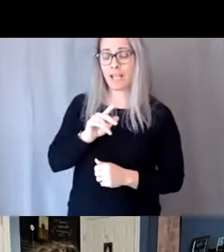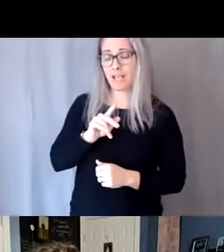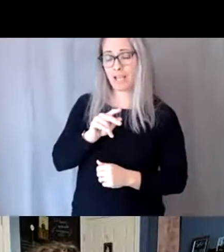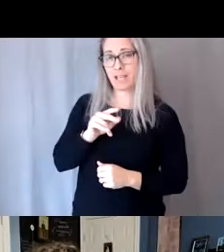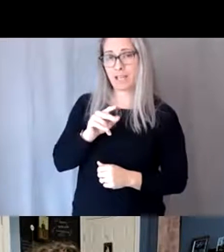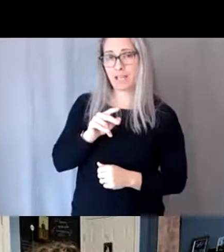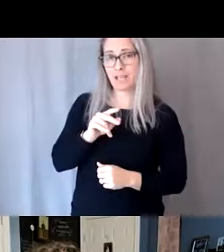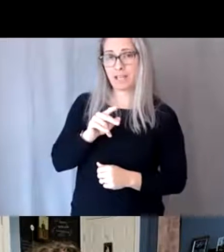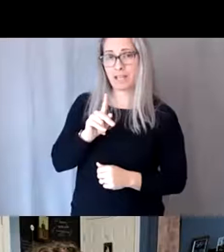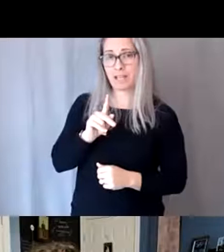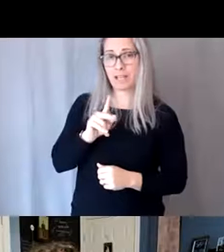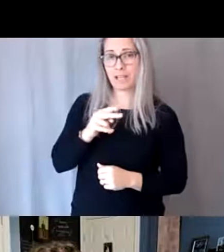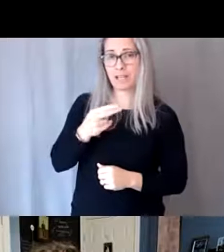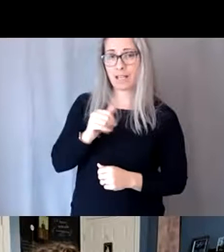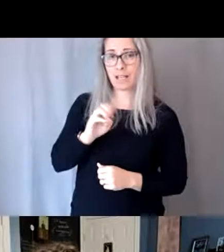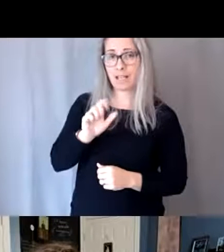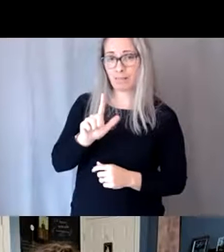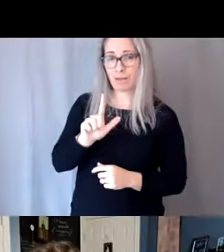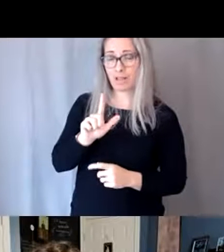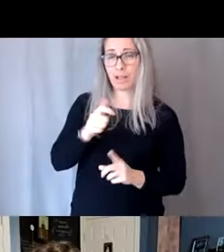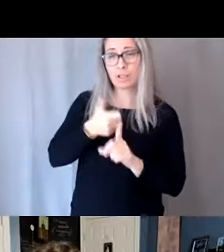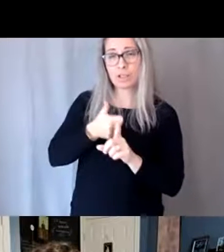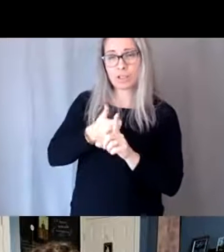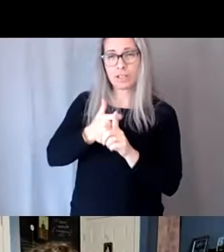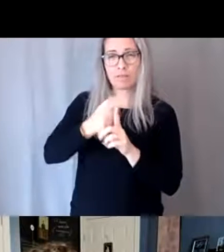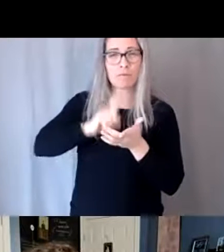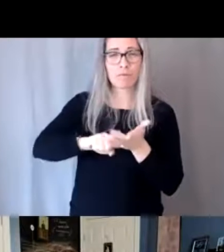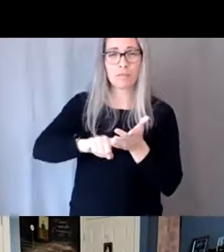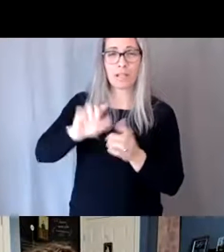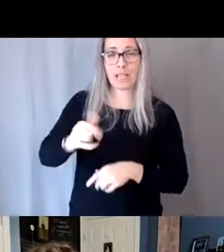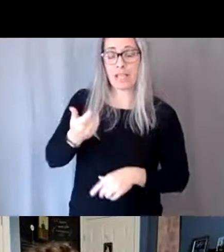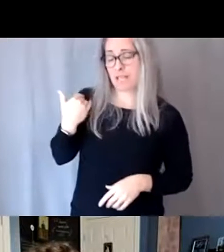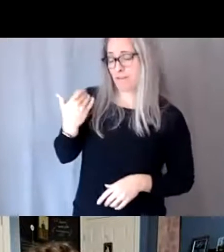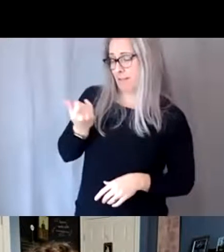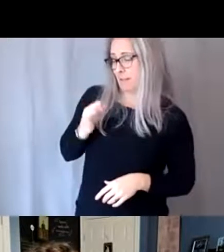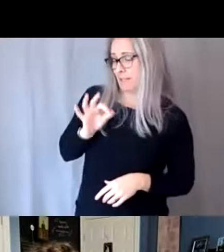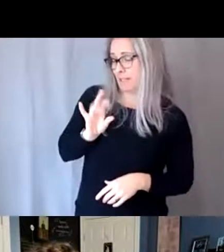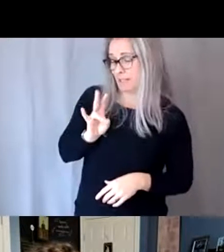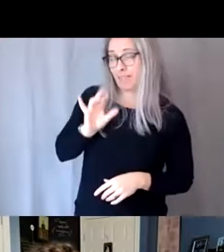that in 1997 in our first edition of our textbook the